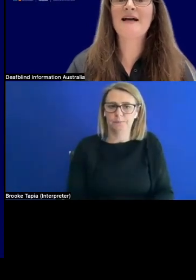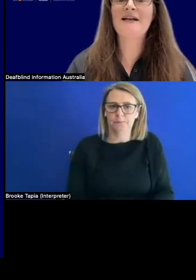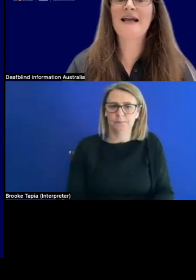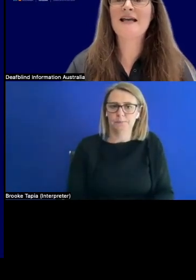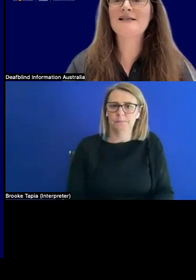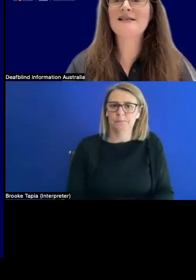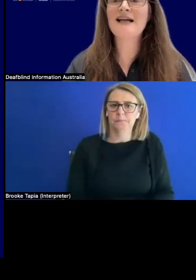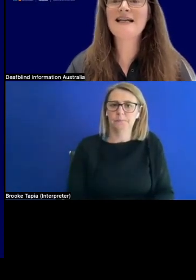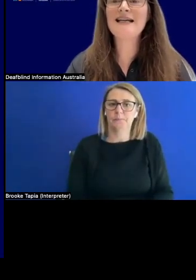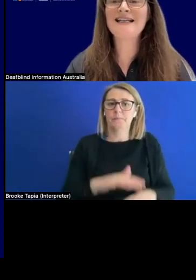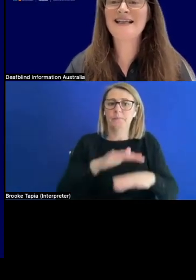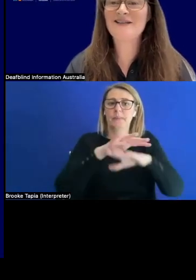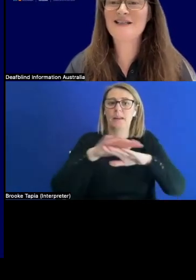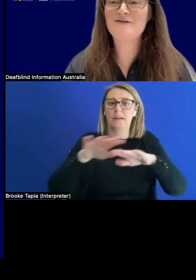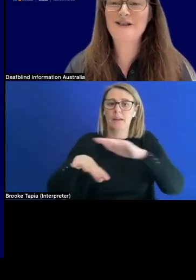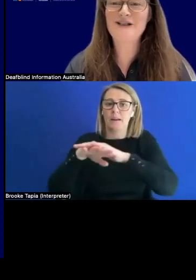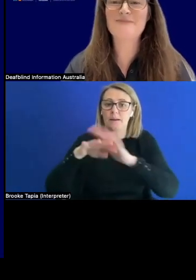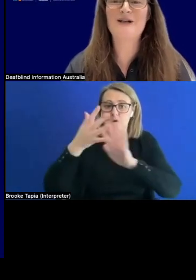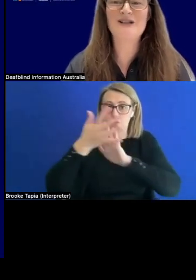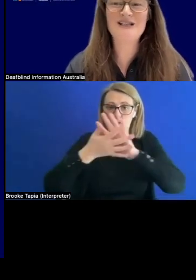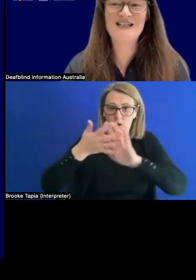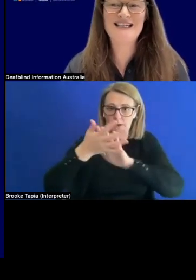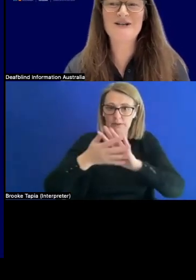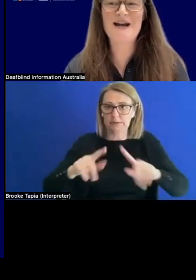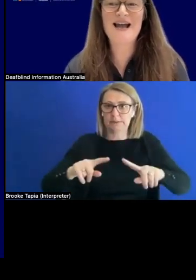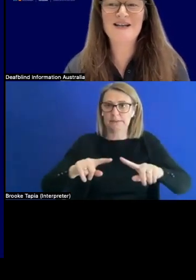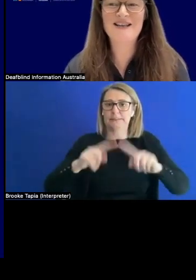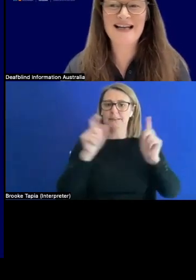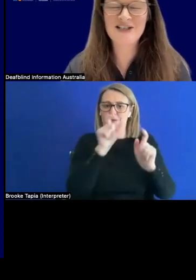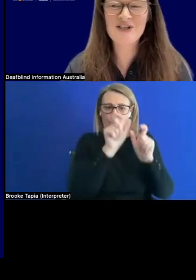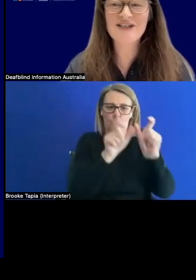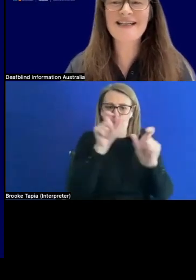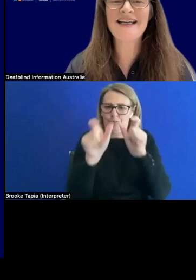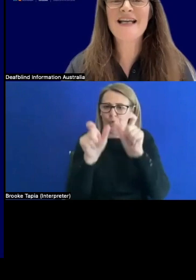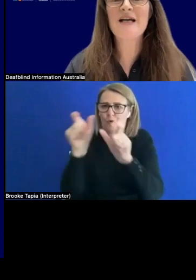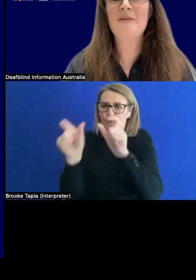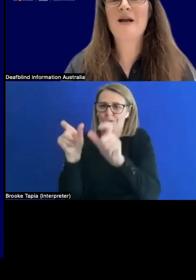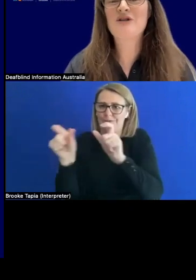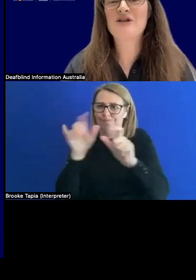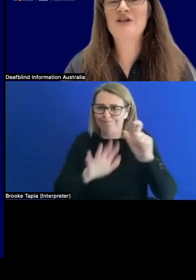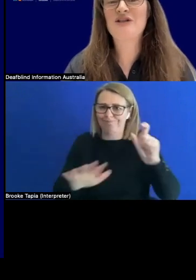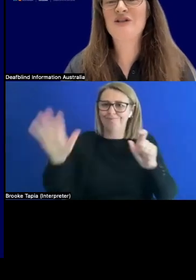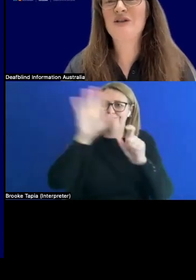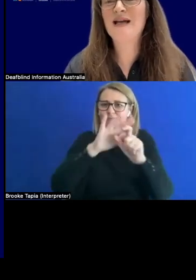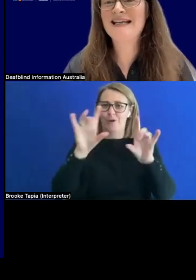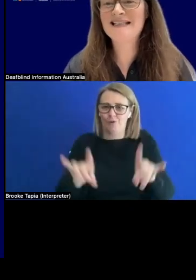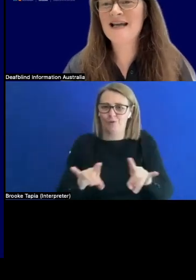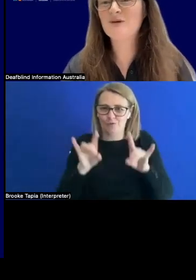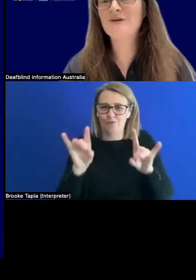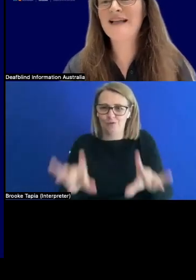under hand signing, there is different terminology around the country, but I will show you an example